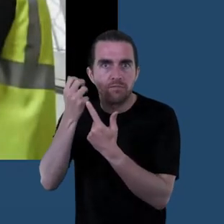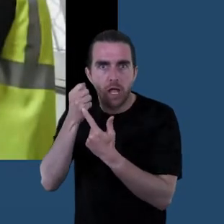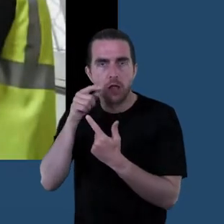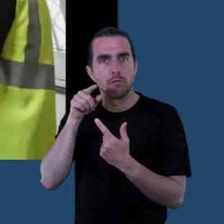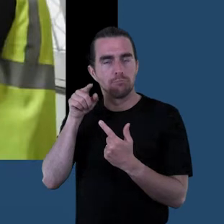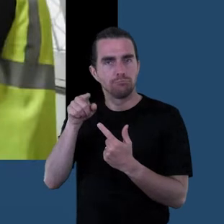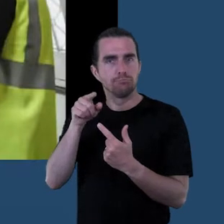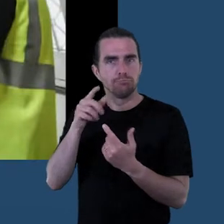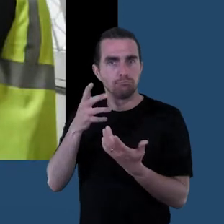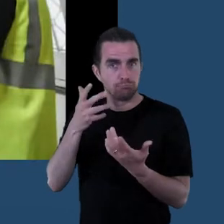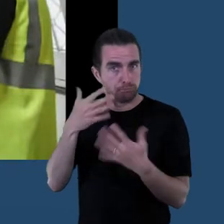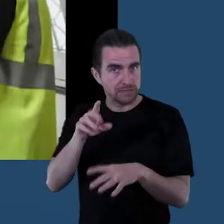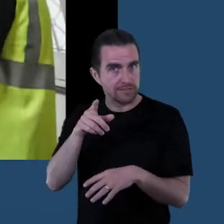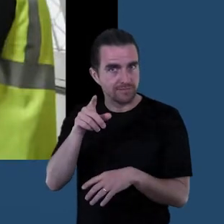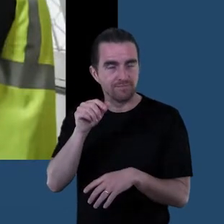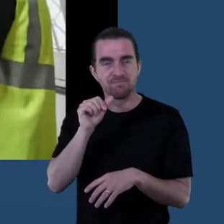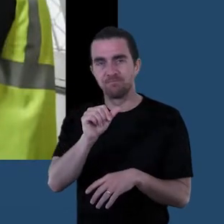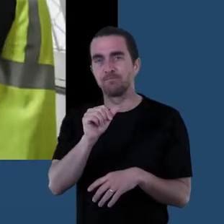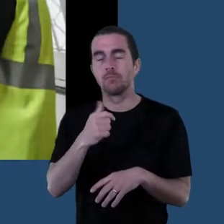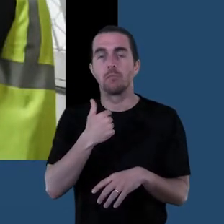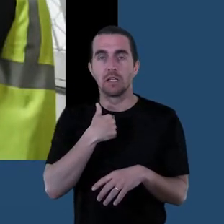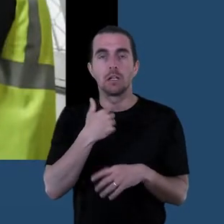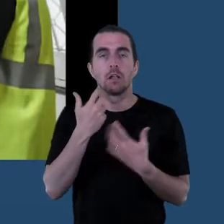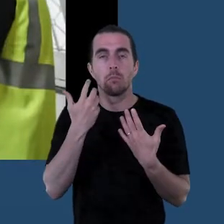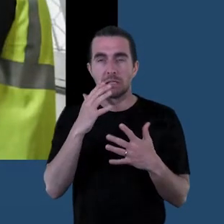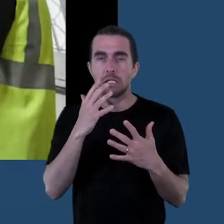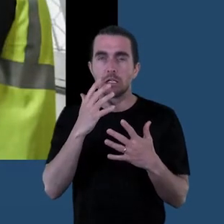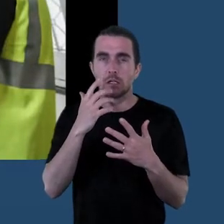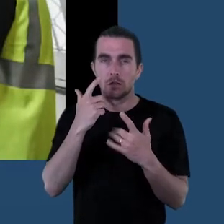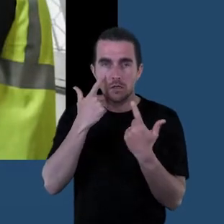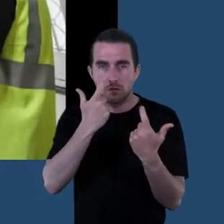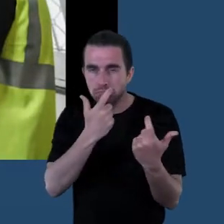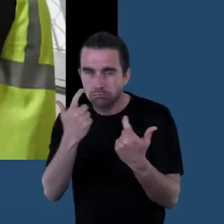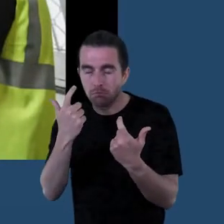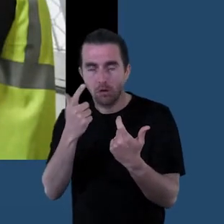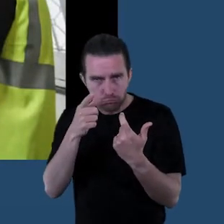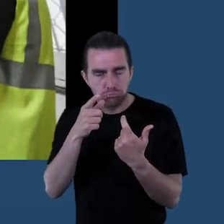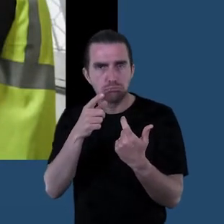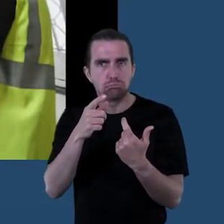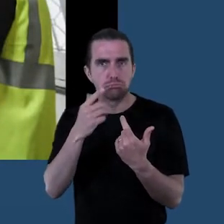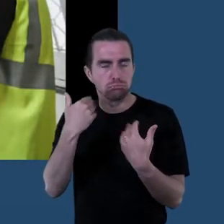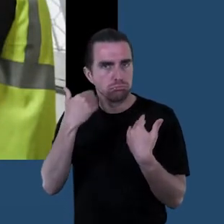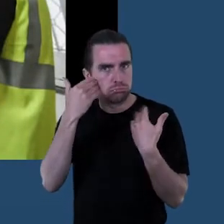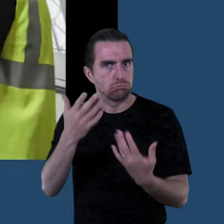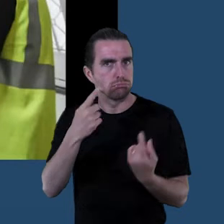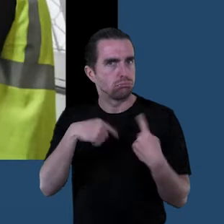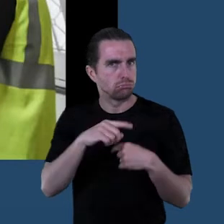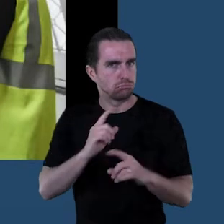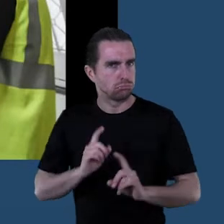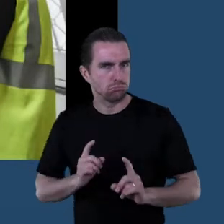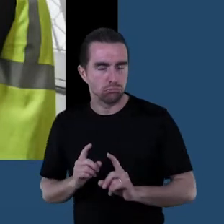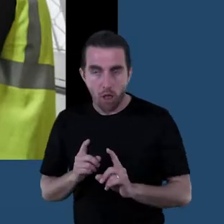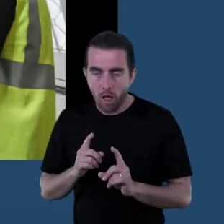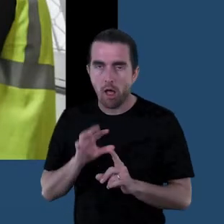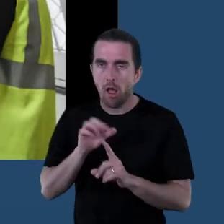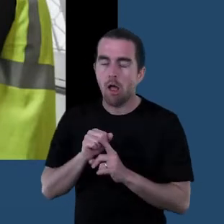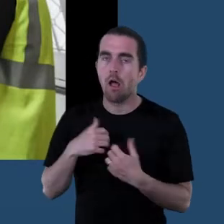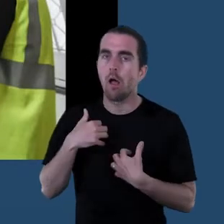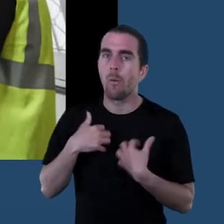about this specimen yourself, haven't you? Yeah, and I think actually one of the mysteries that we were able to, which was very interesting to us,